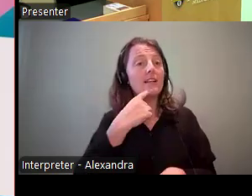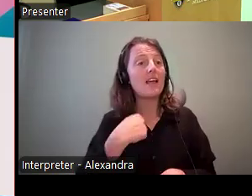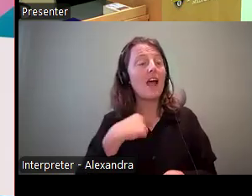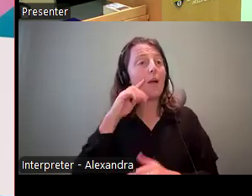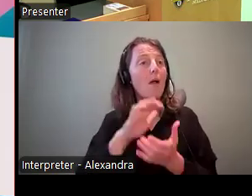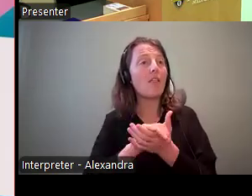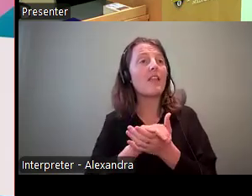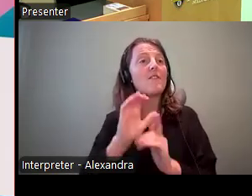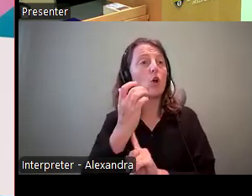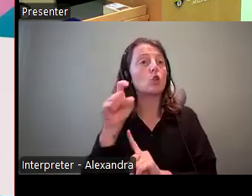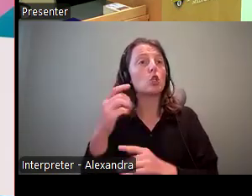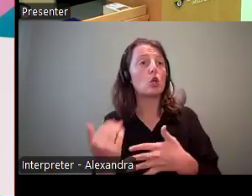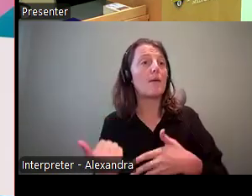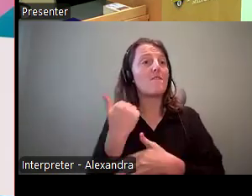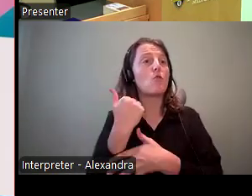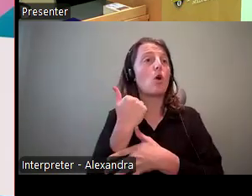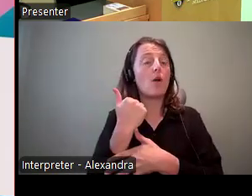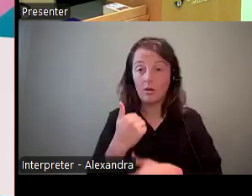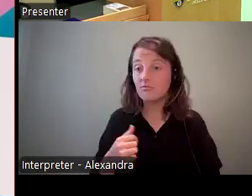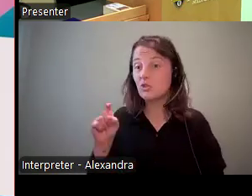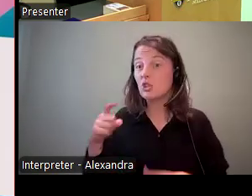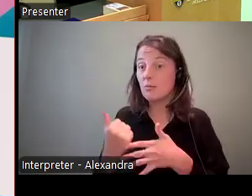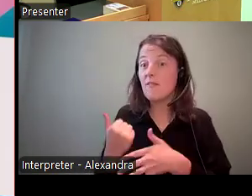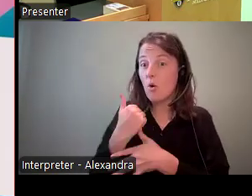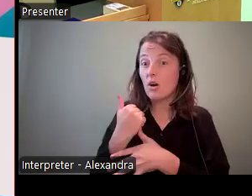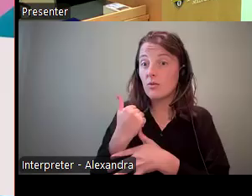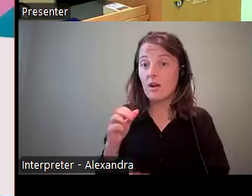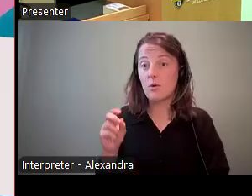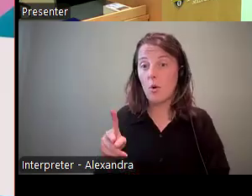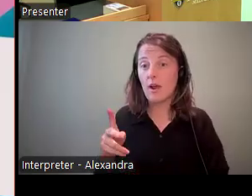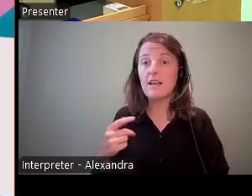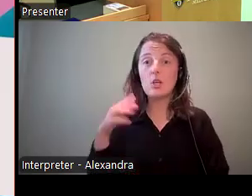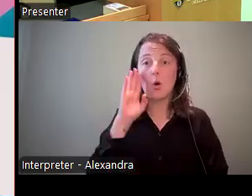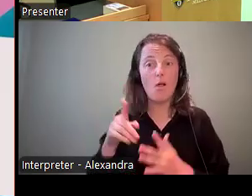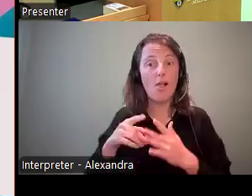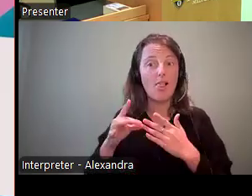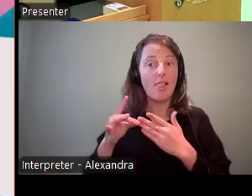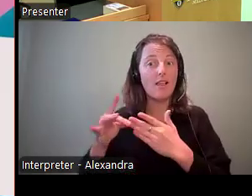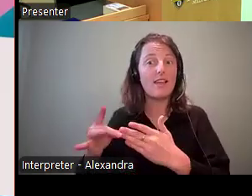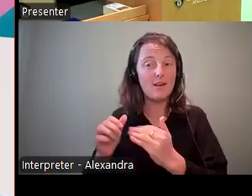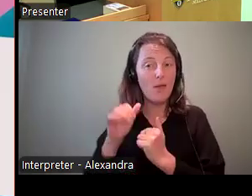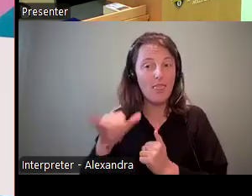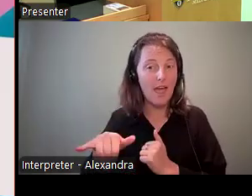Culture should be foreground. Okay. So we're going to lead with that. If we say culture foreground